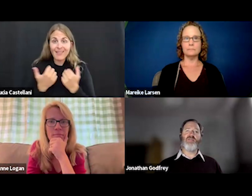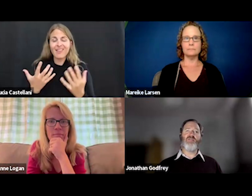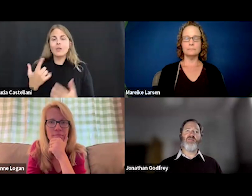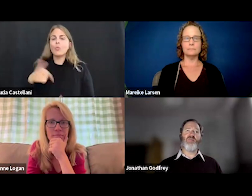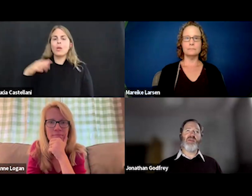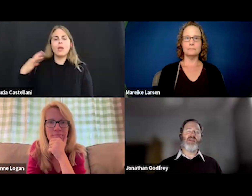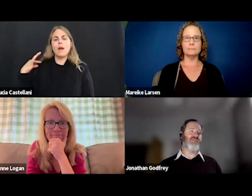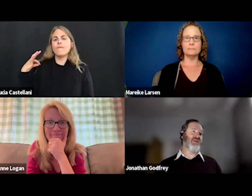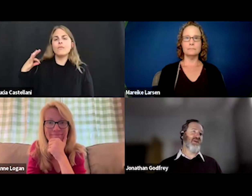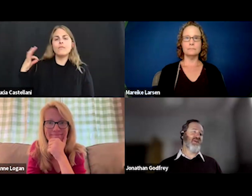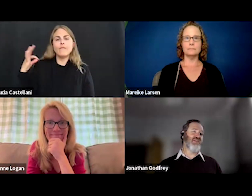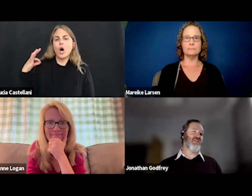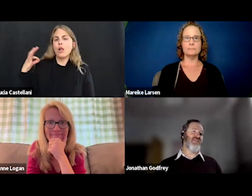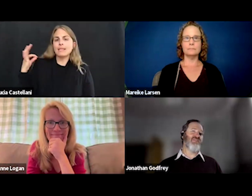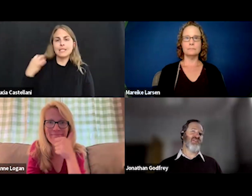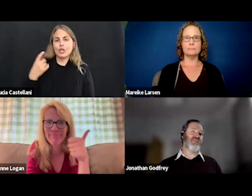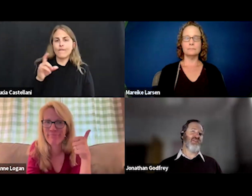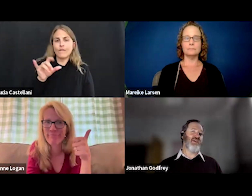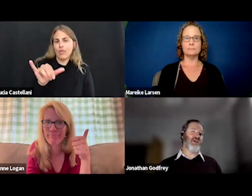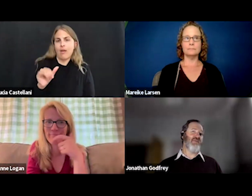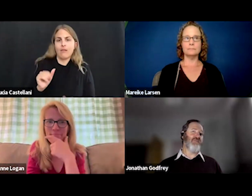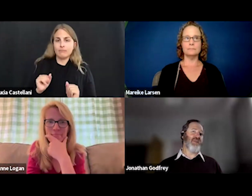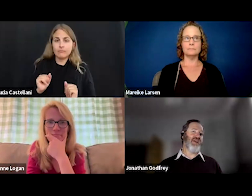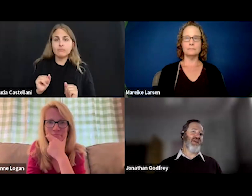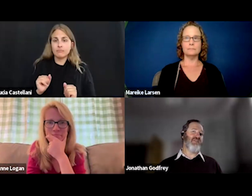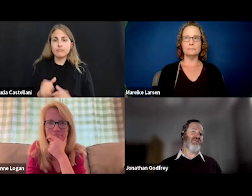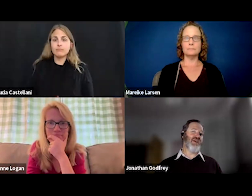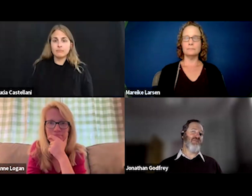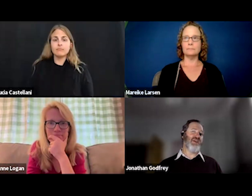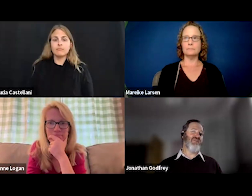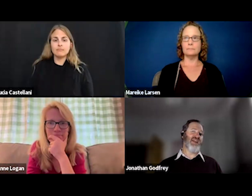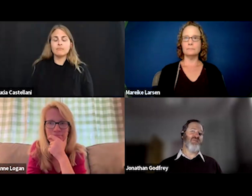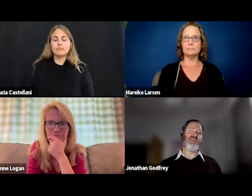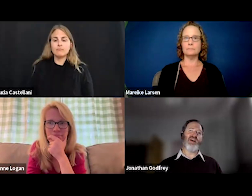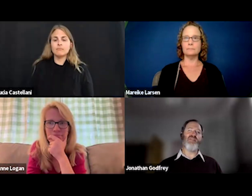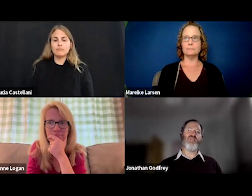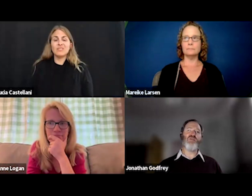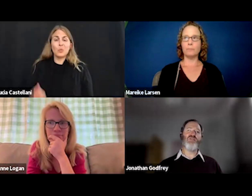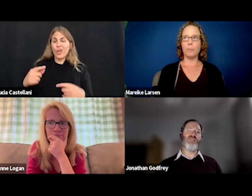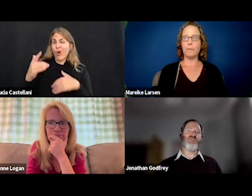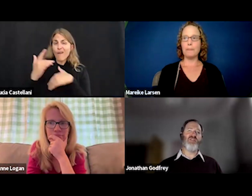to be doing in this session, and being available to answer questions.